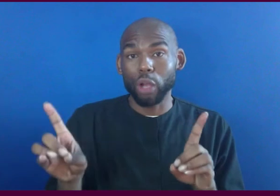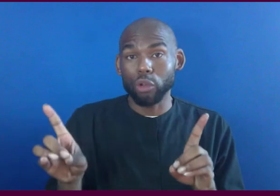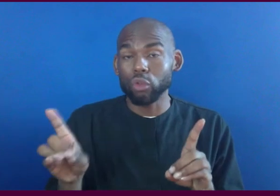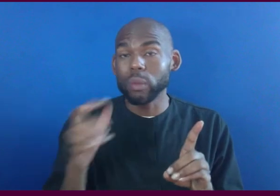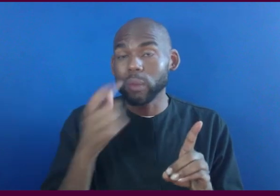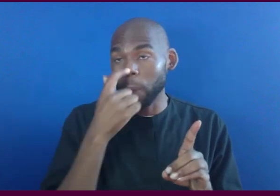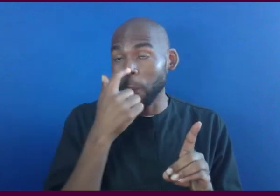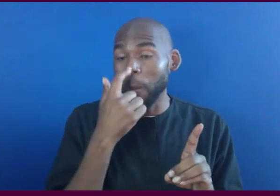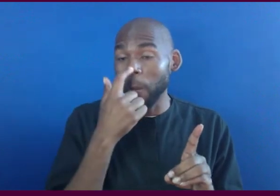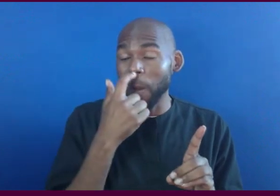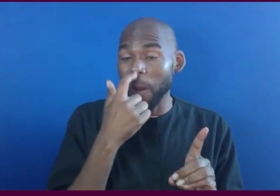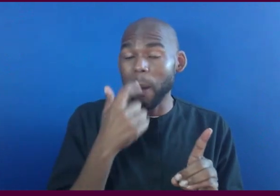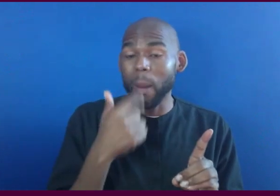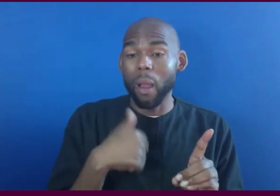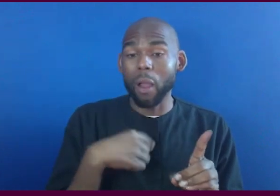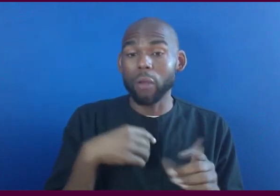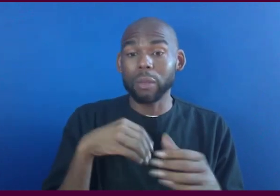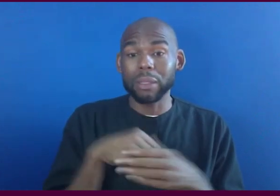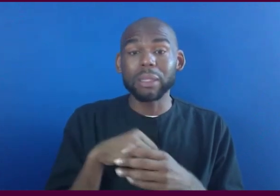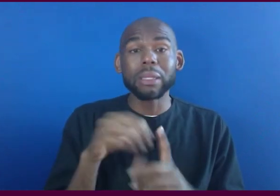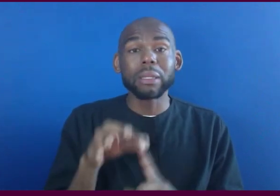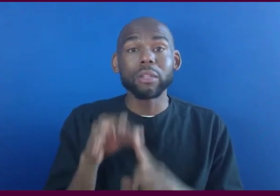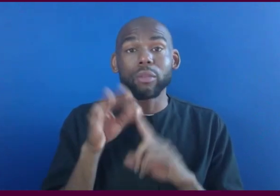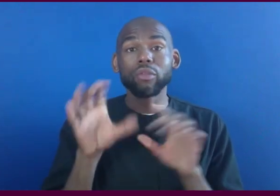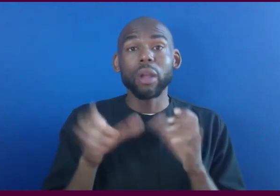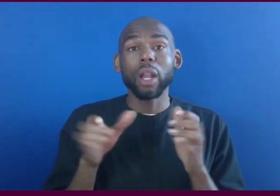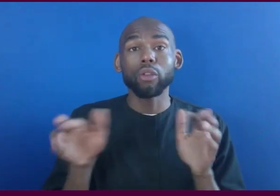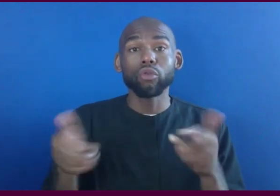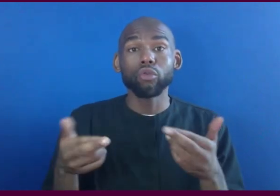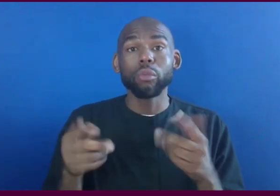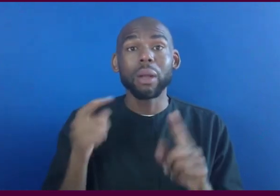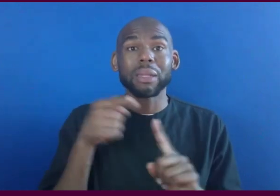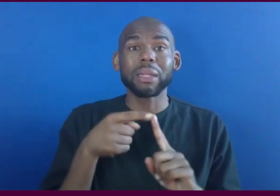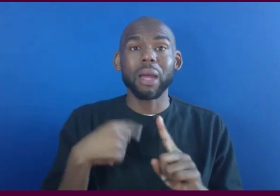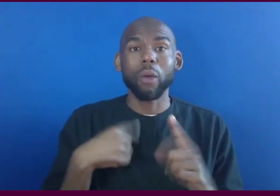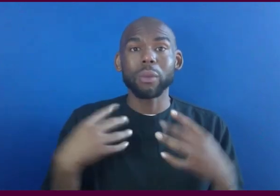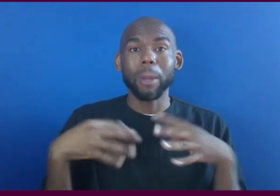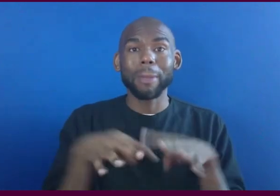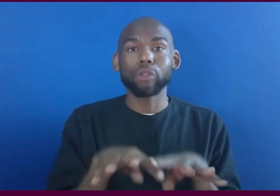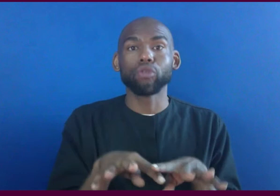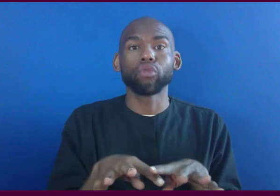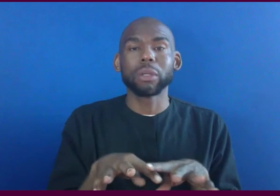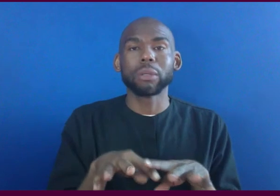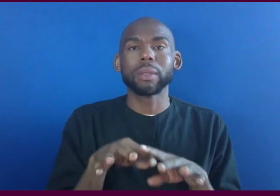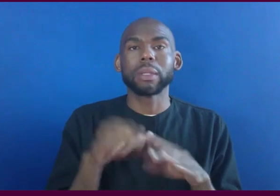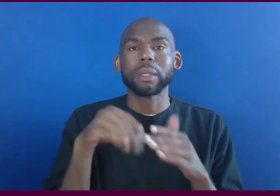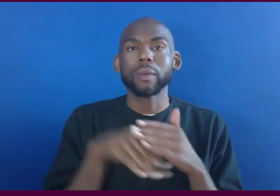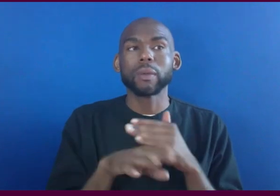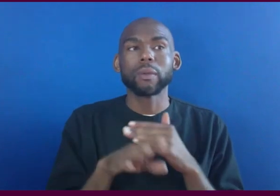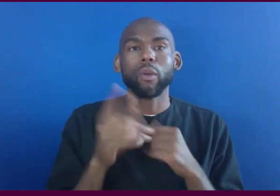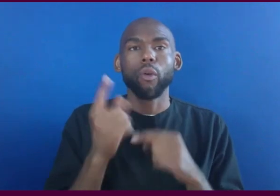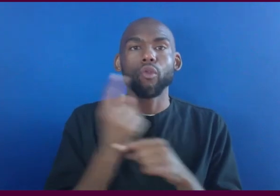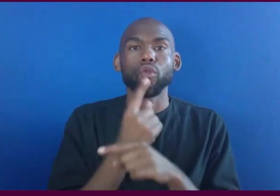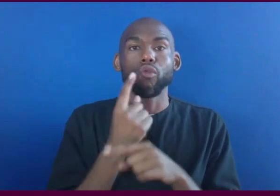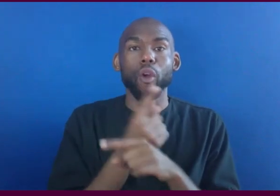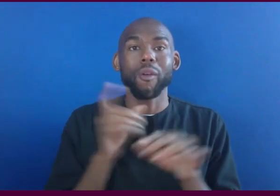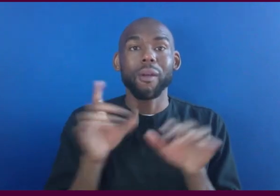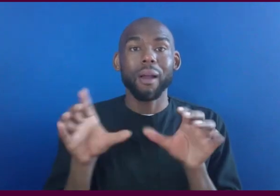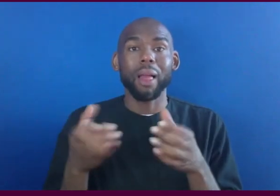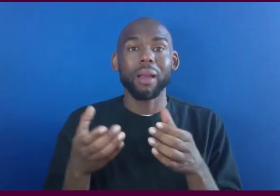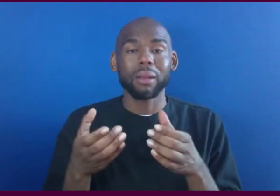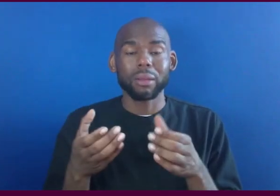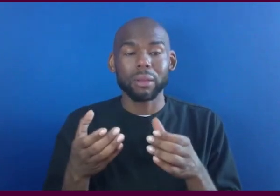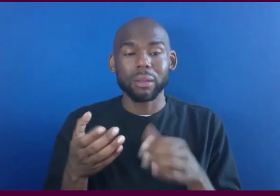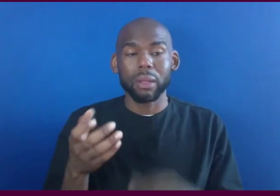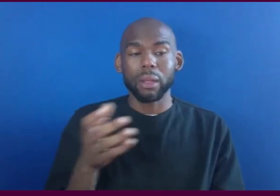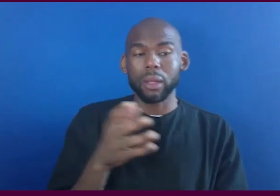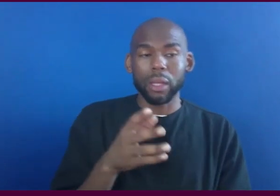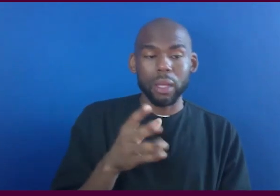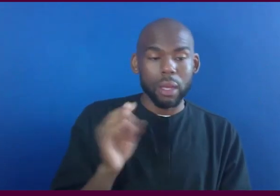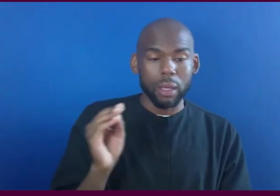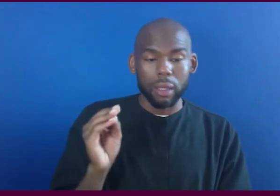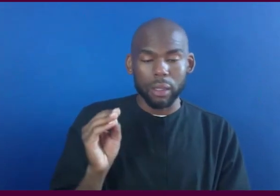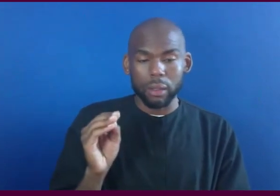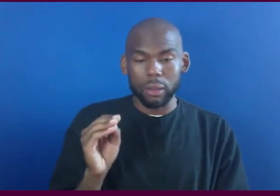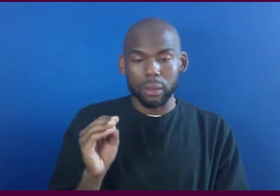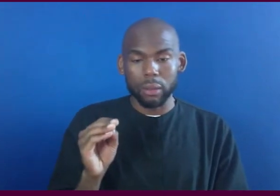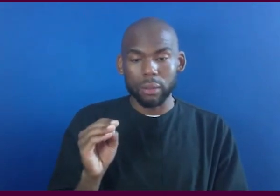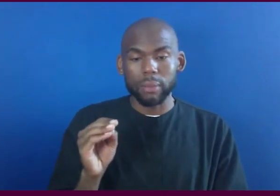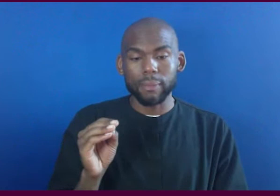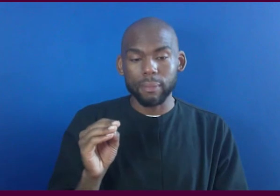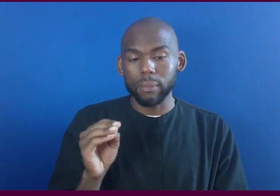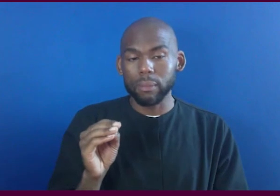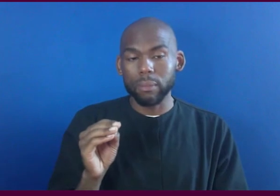I was in a special classroom until I was mainstreamed into a regular classroom.